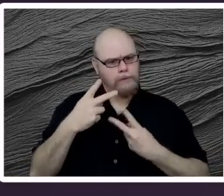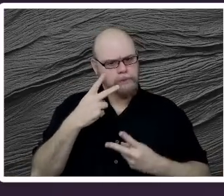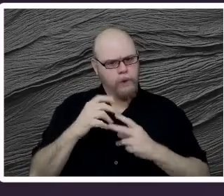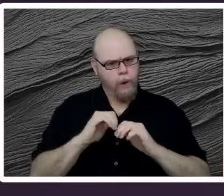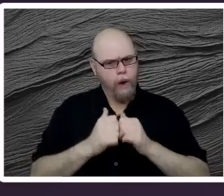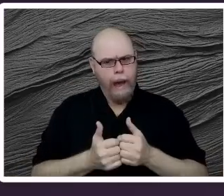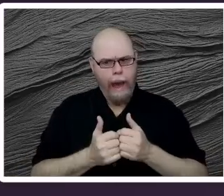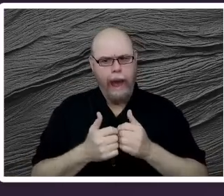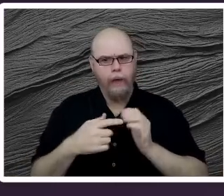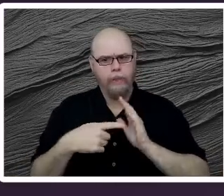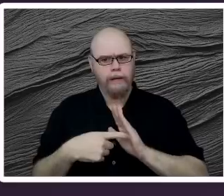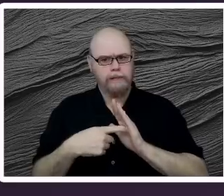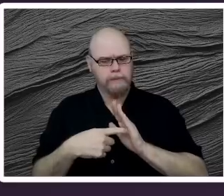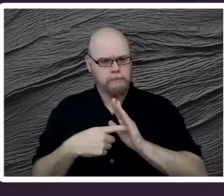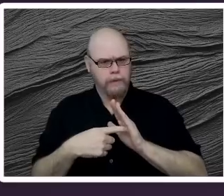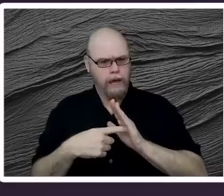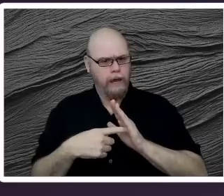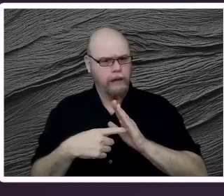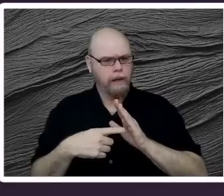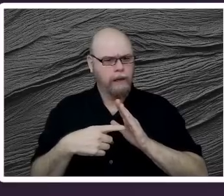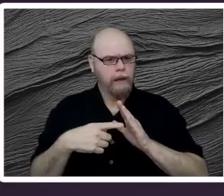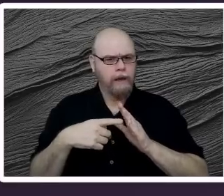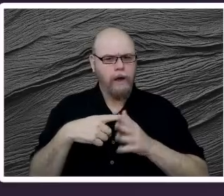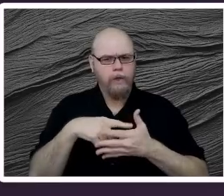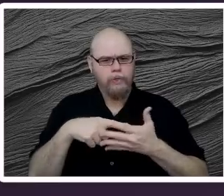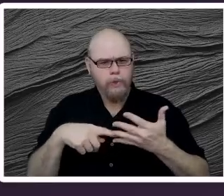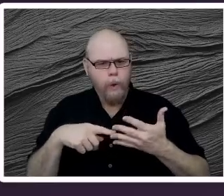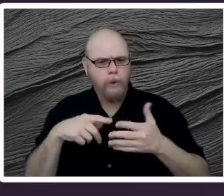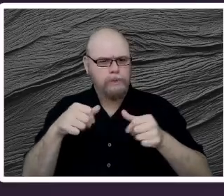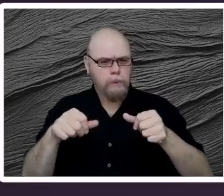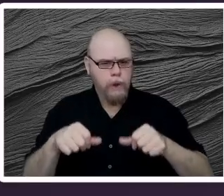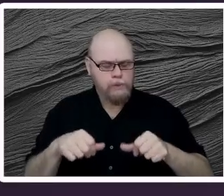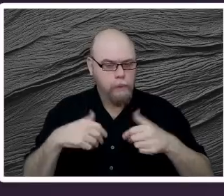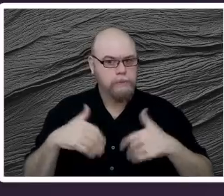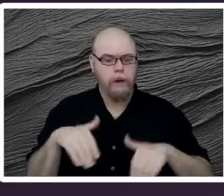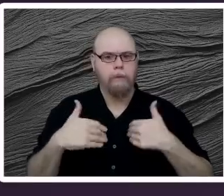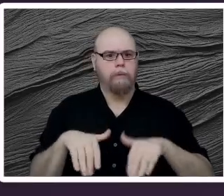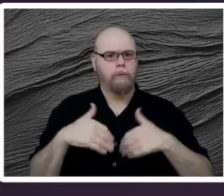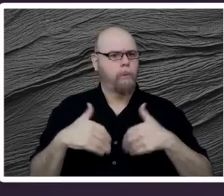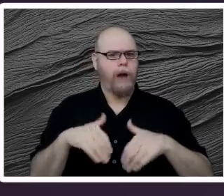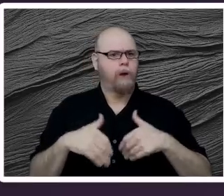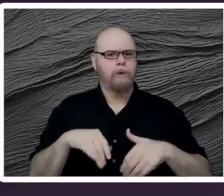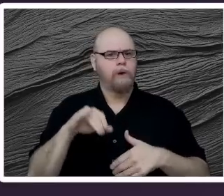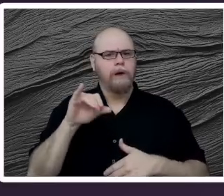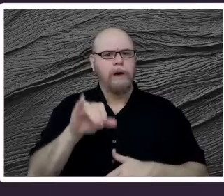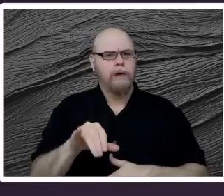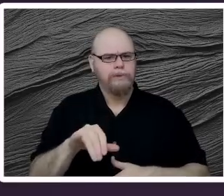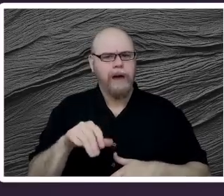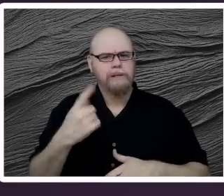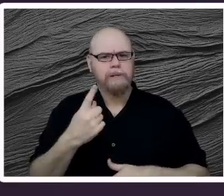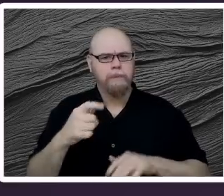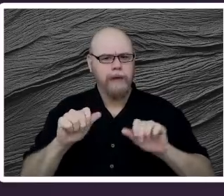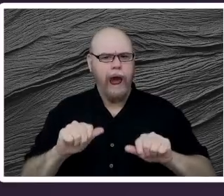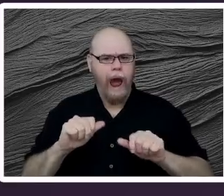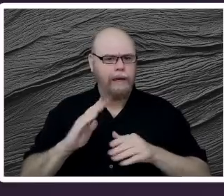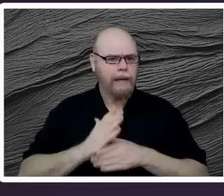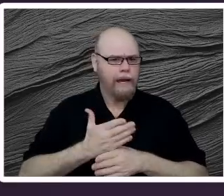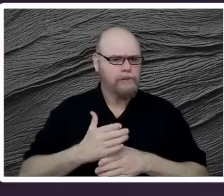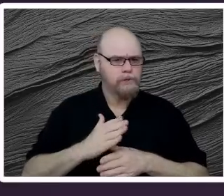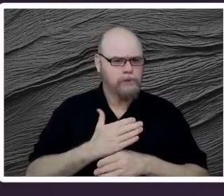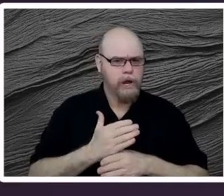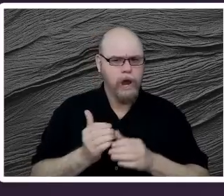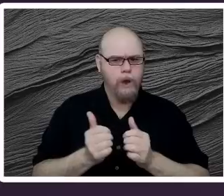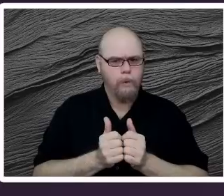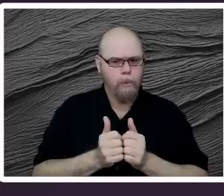I was like, "Oh, this is something that I can share with the NAACP, our